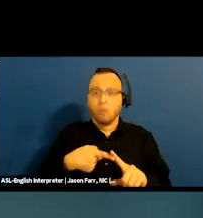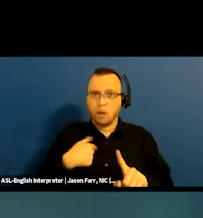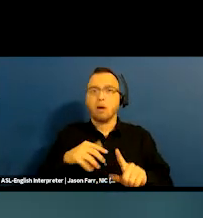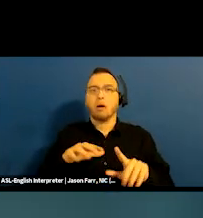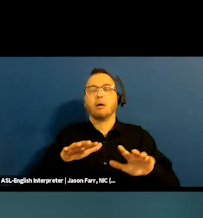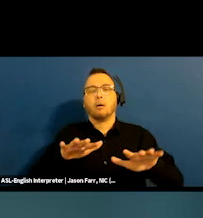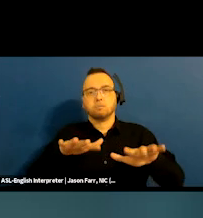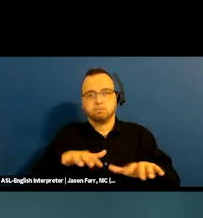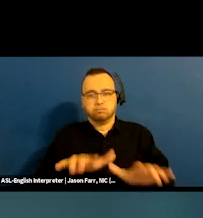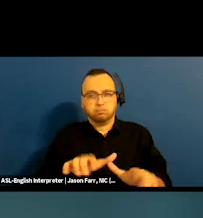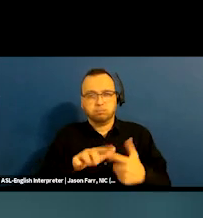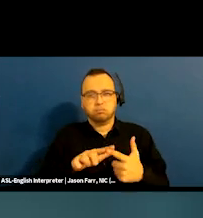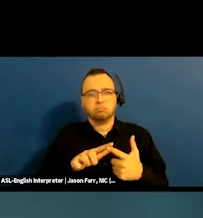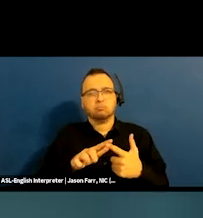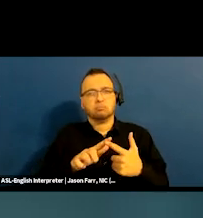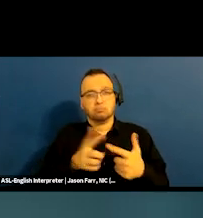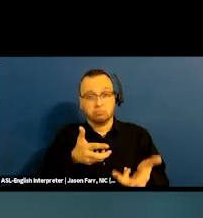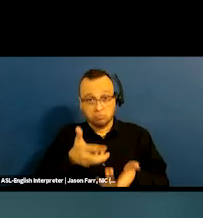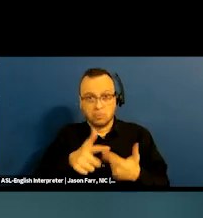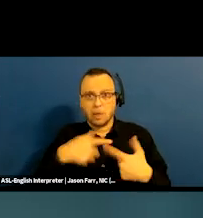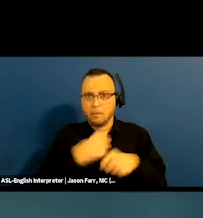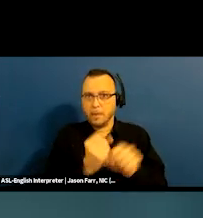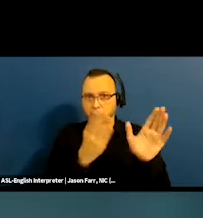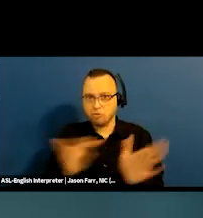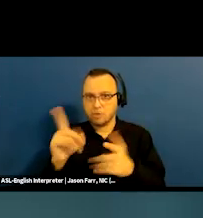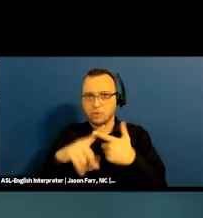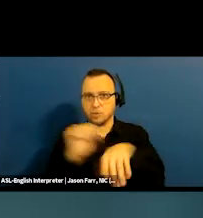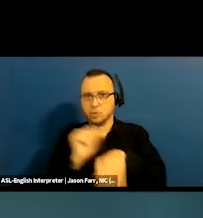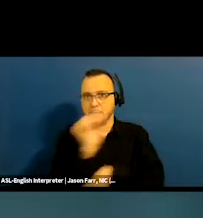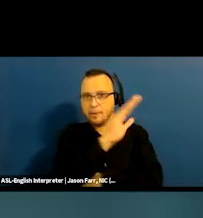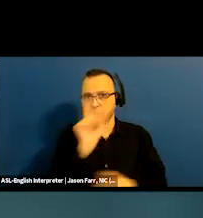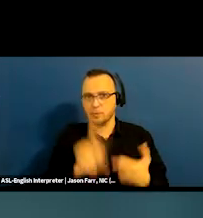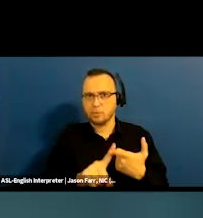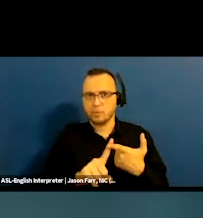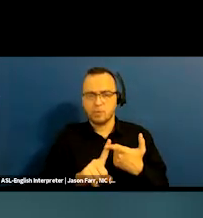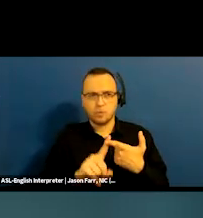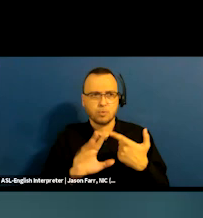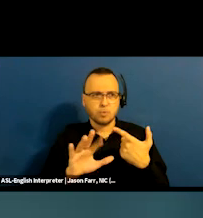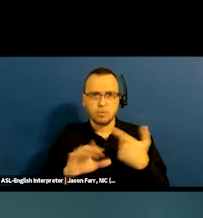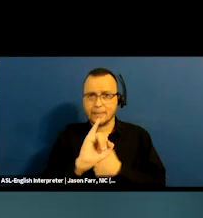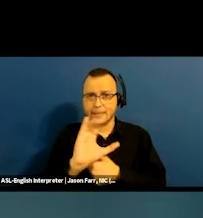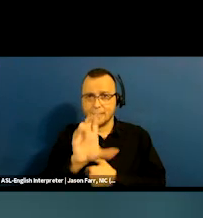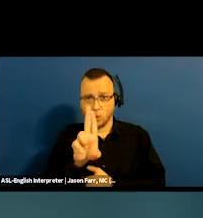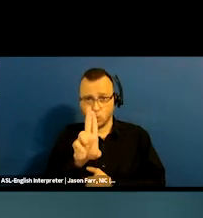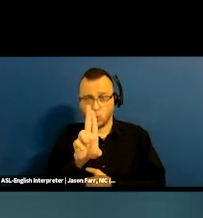And the CT of the head, 15 minutes later after she got back from the CAT scanner, she started having this horrible, horrible,